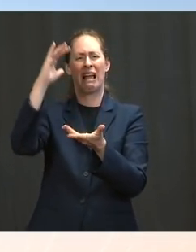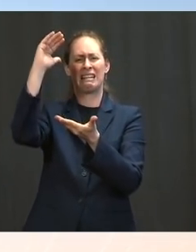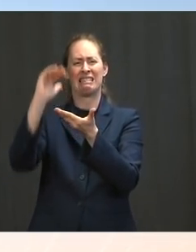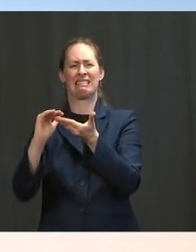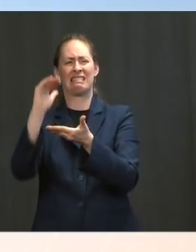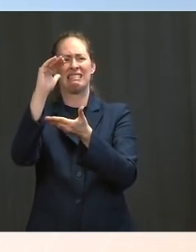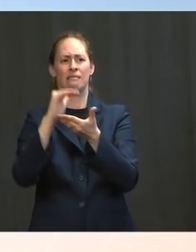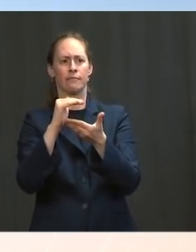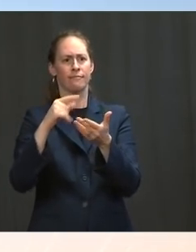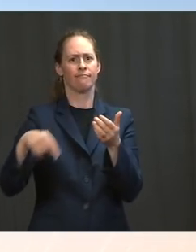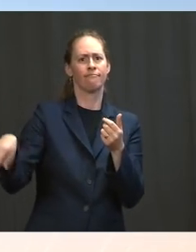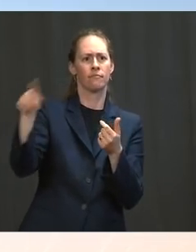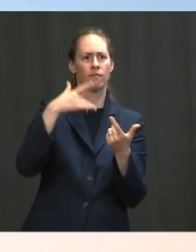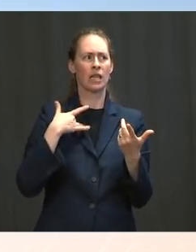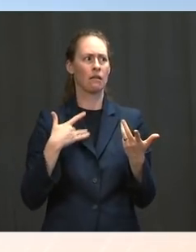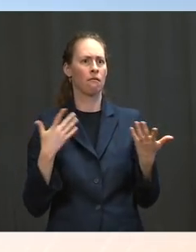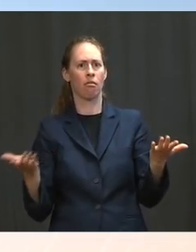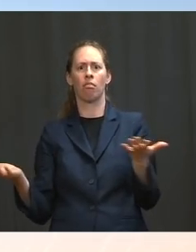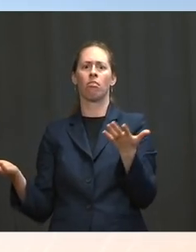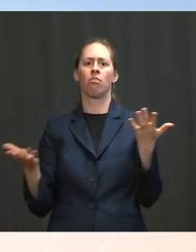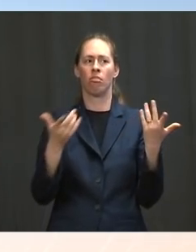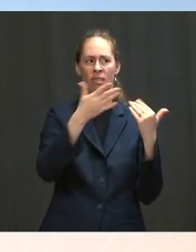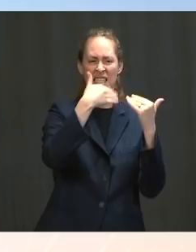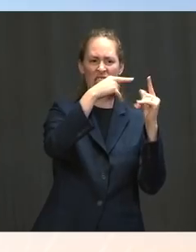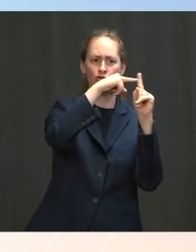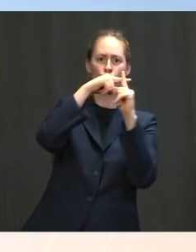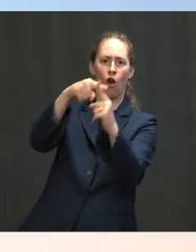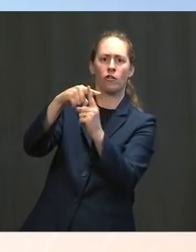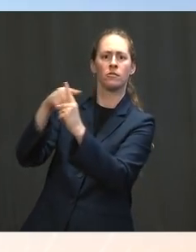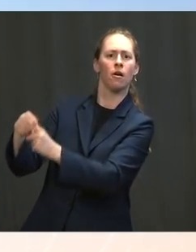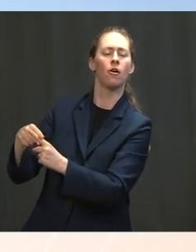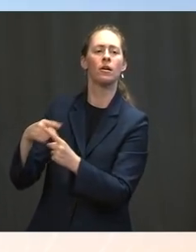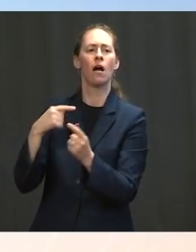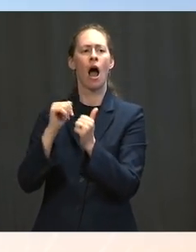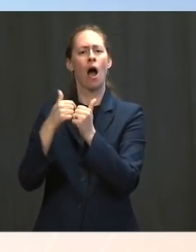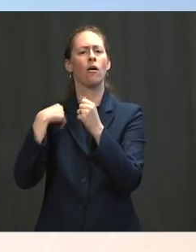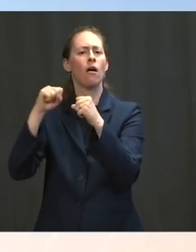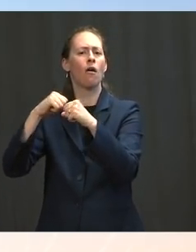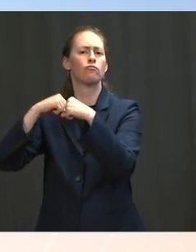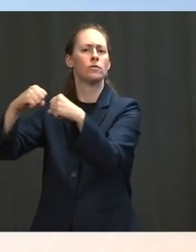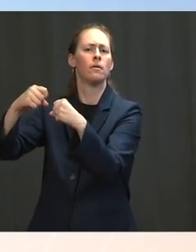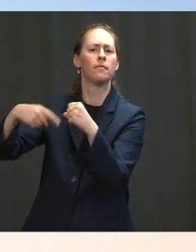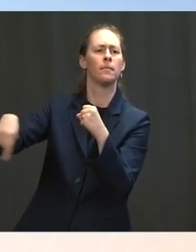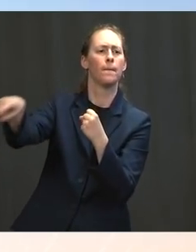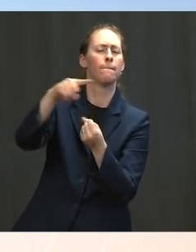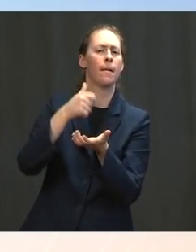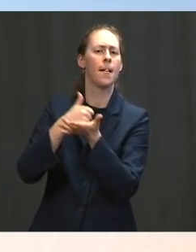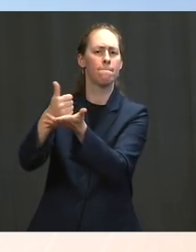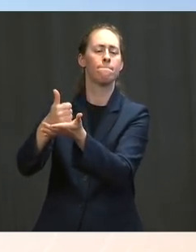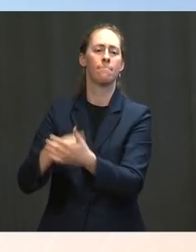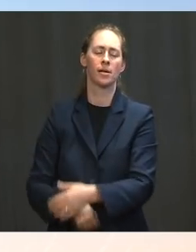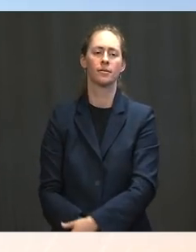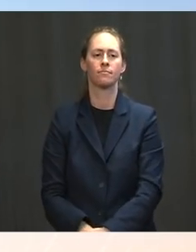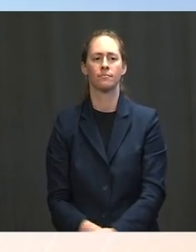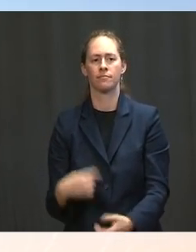But there's more that can be done, and it warrants and requires an interagency process and discussion in order to move those policies forward.